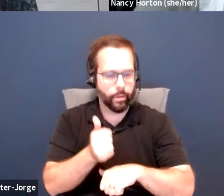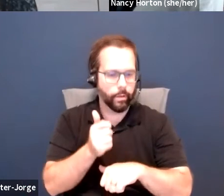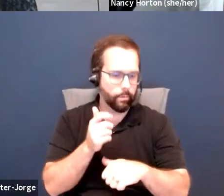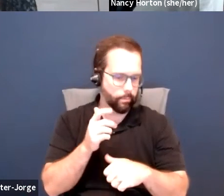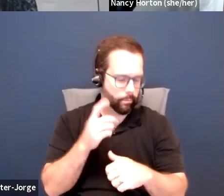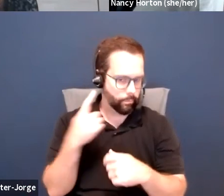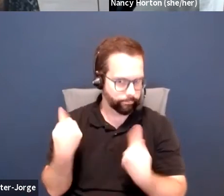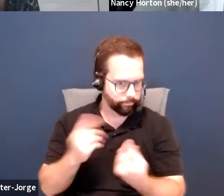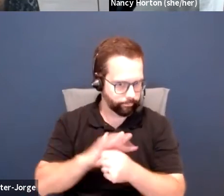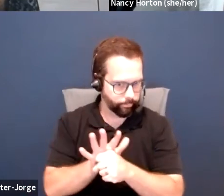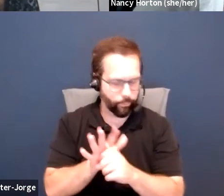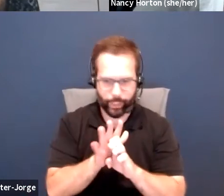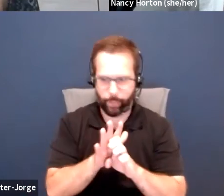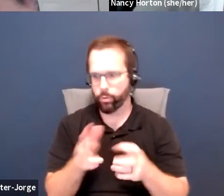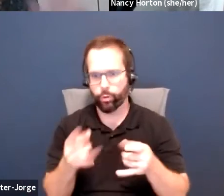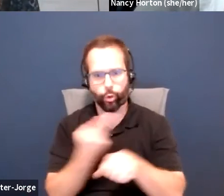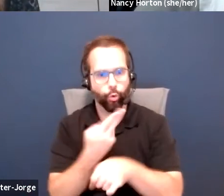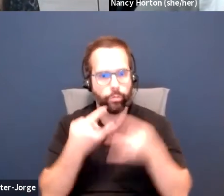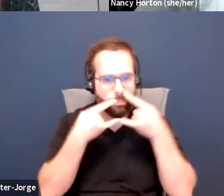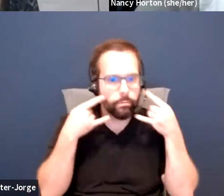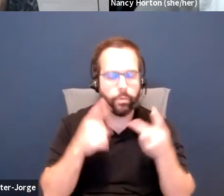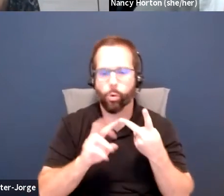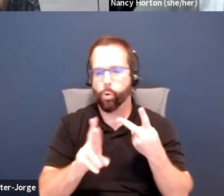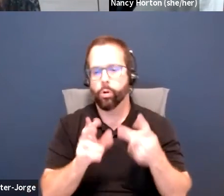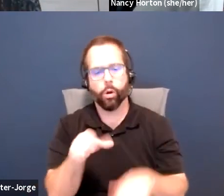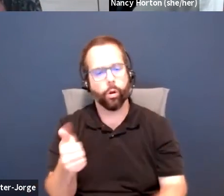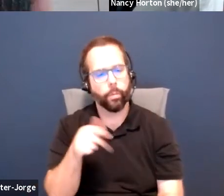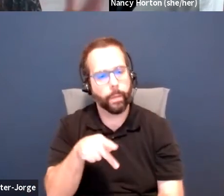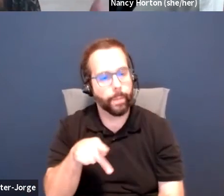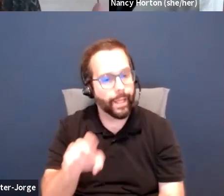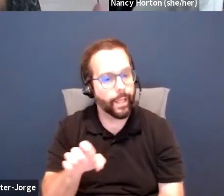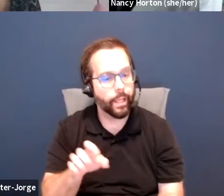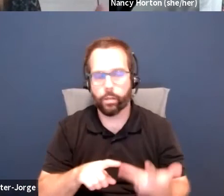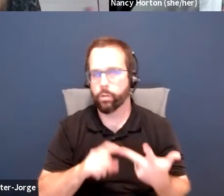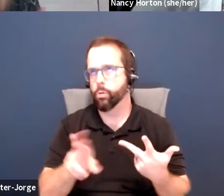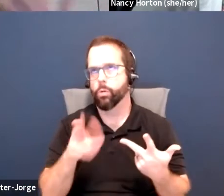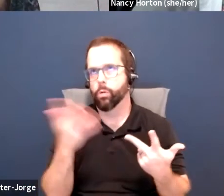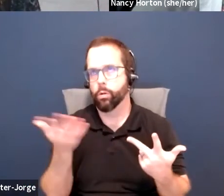new workplace policies given the pandemic. So they might have requirements such as use a face mask or